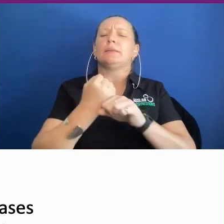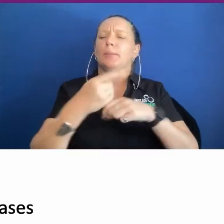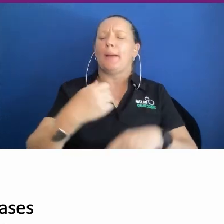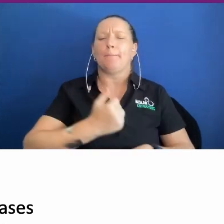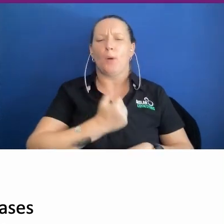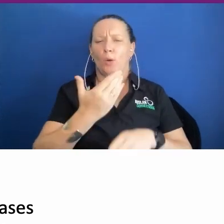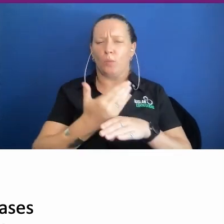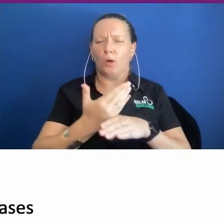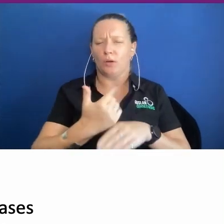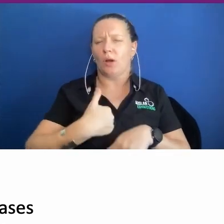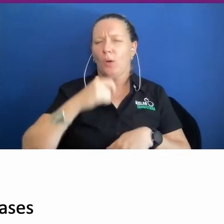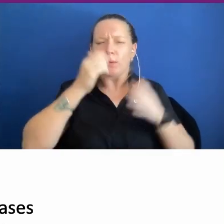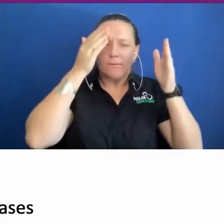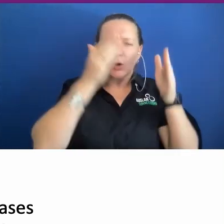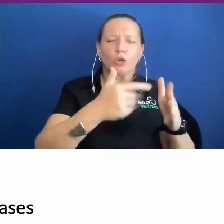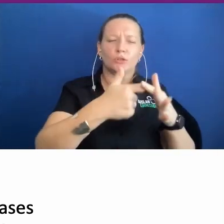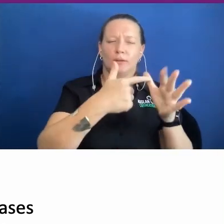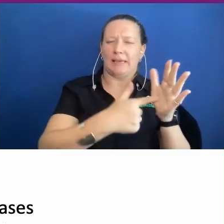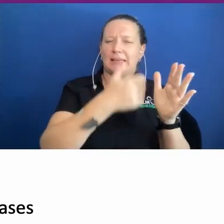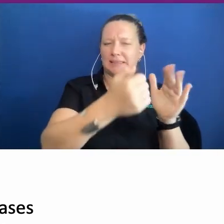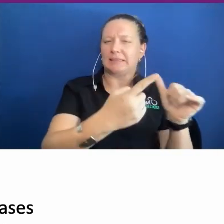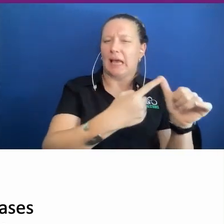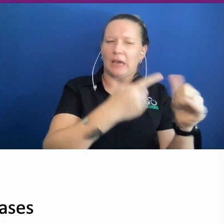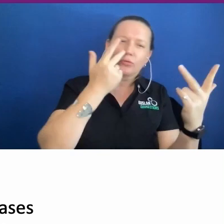what the process looks like when we investigate any given condition.